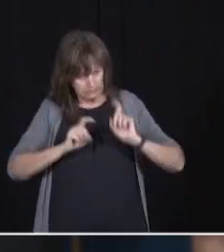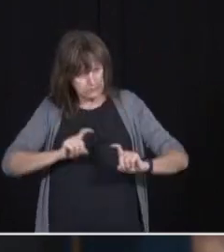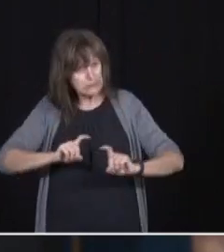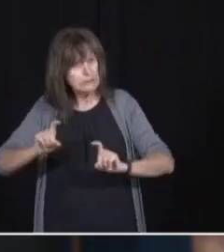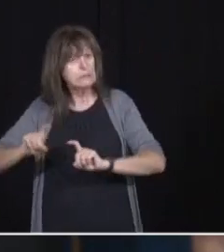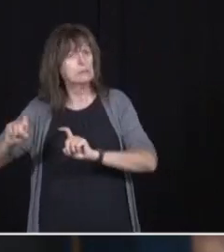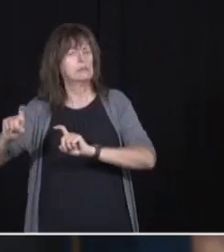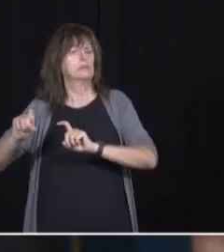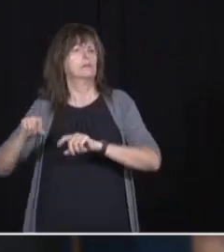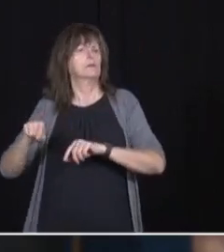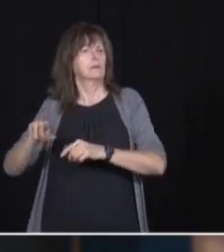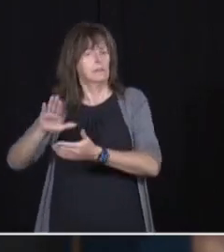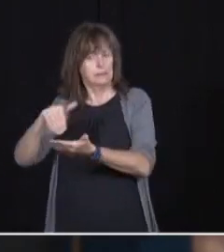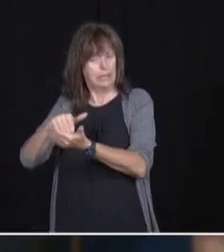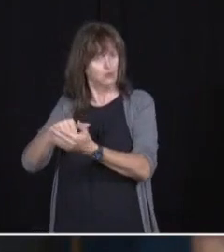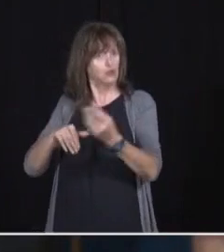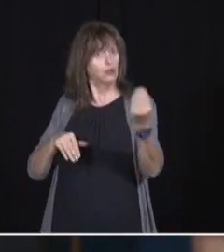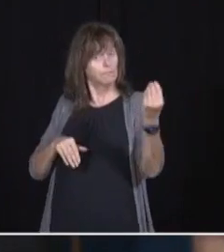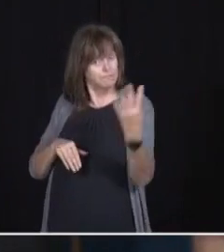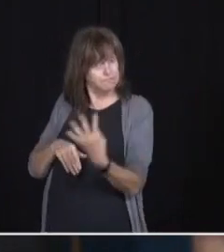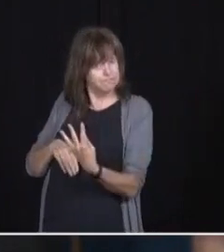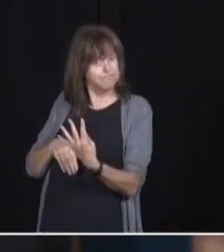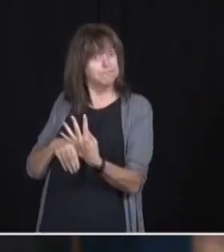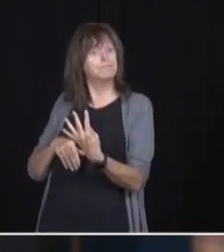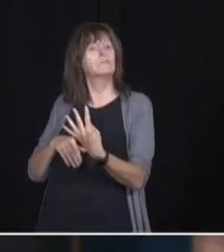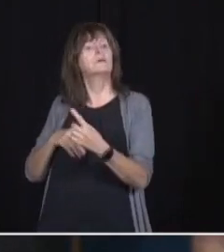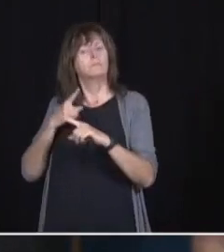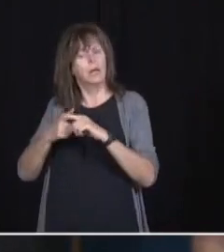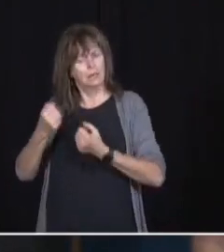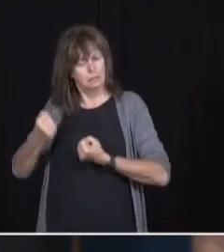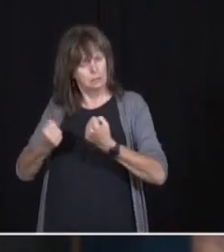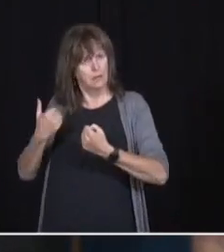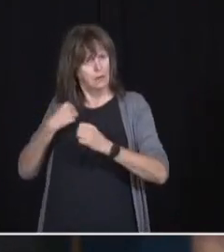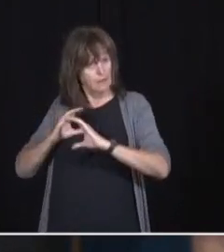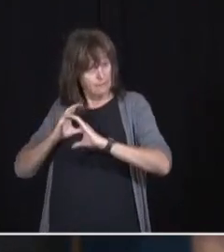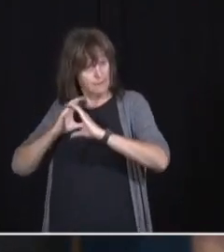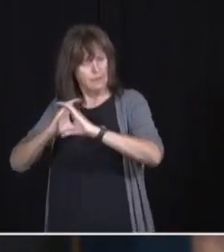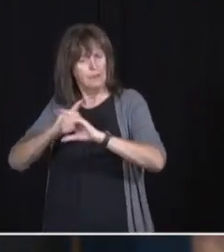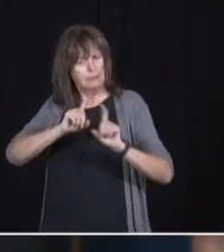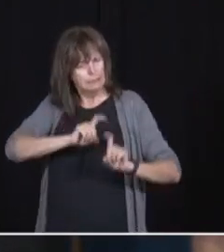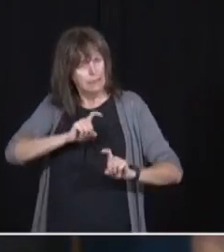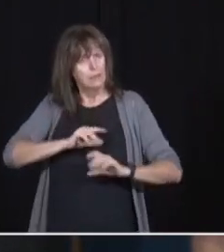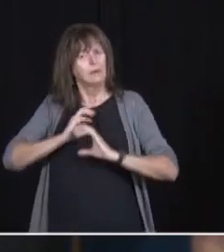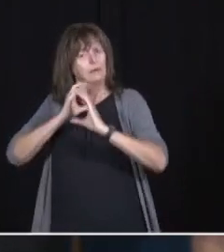I was on the phone with Matt Anderson again. They are going to make sure they are doing testing.